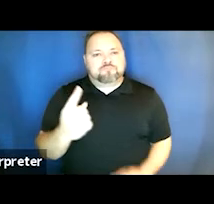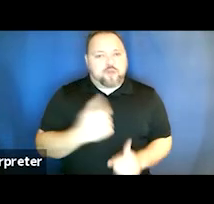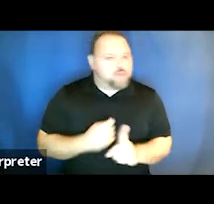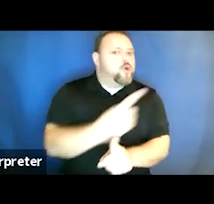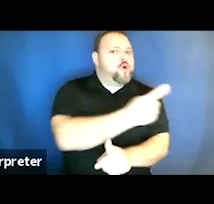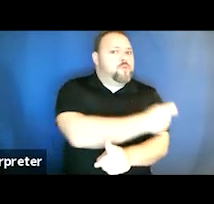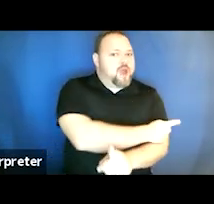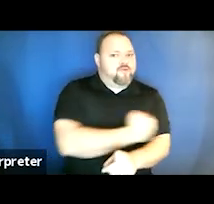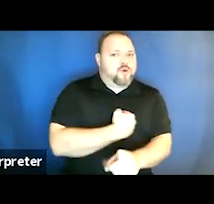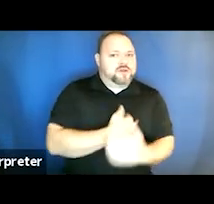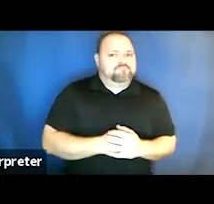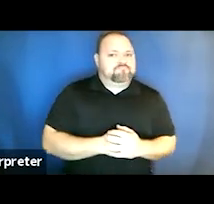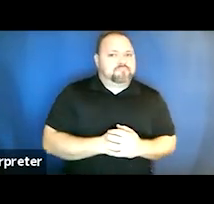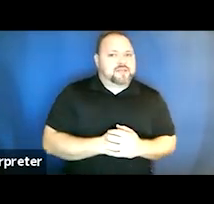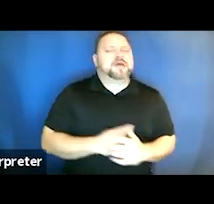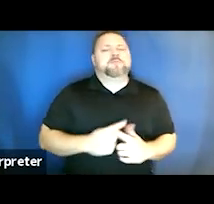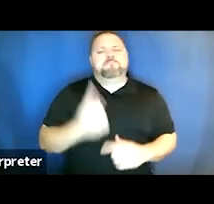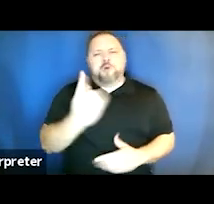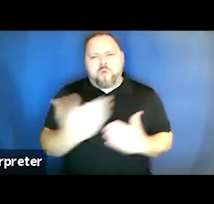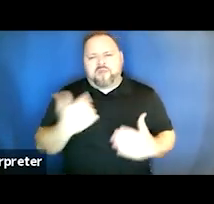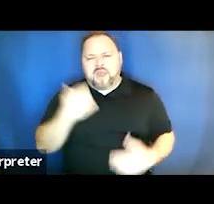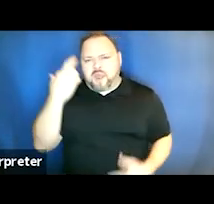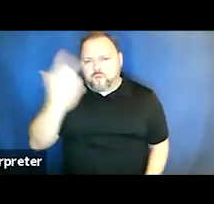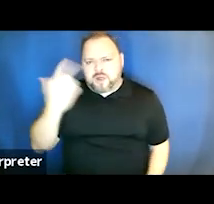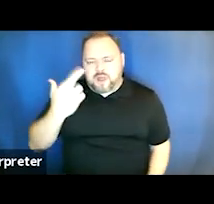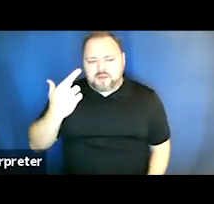Well, one thing that I realized is that you have